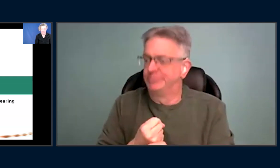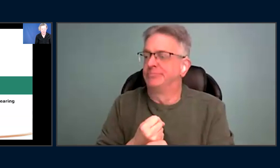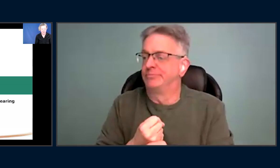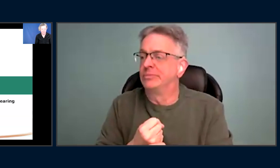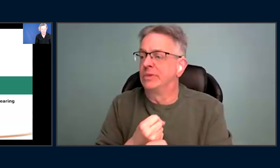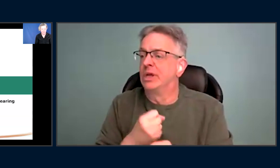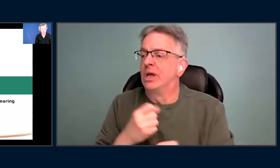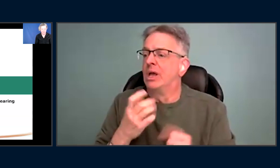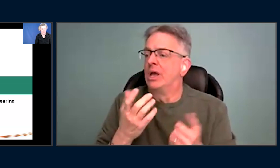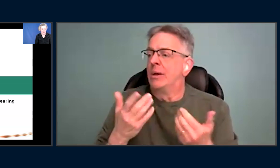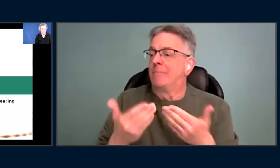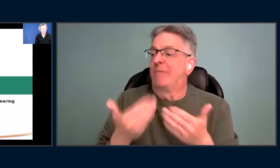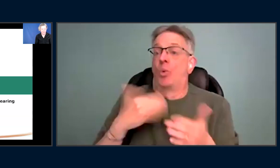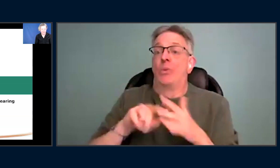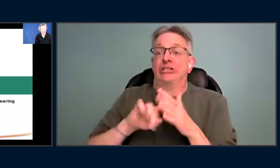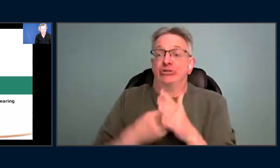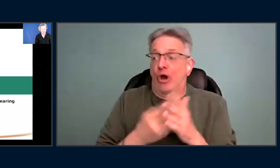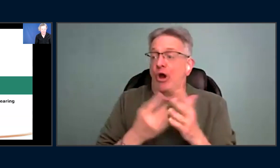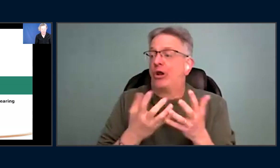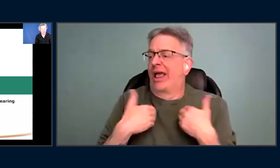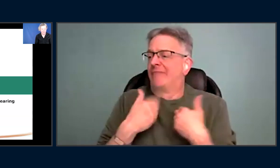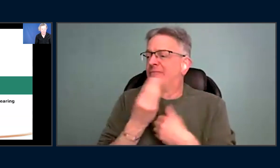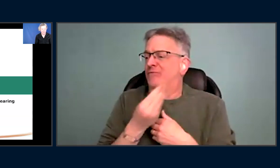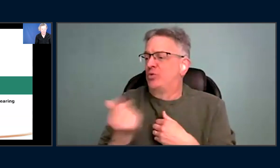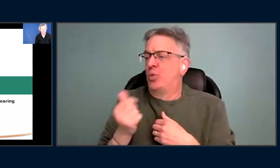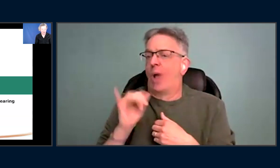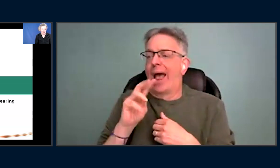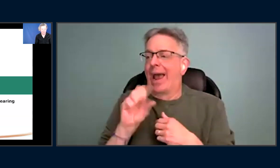for this school year. And before we do get started,